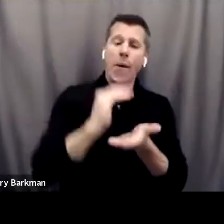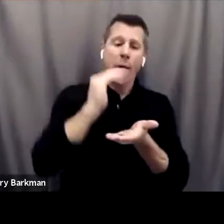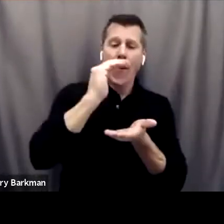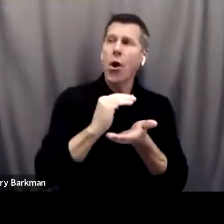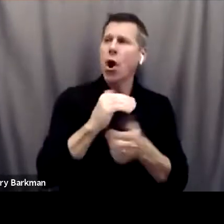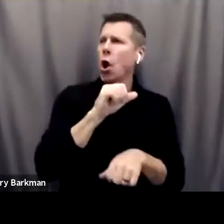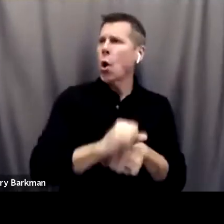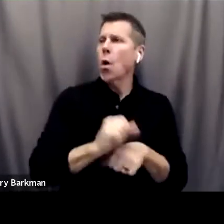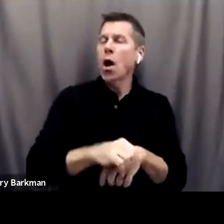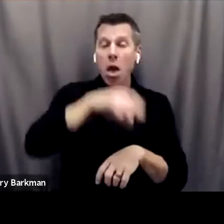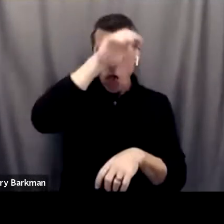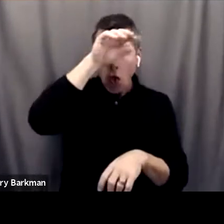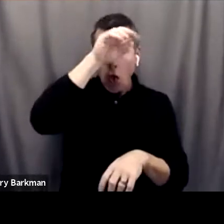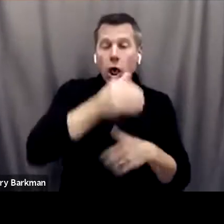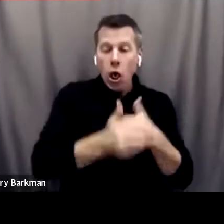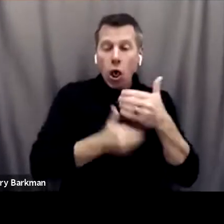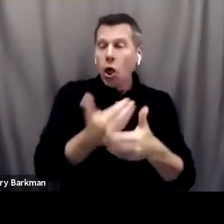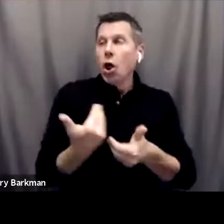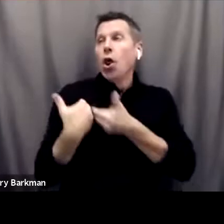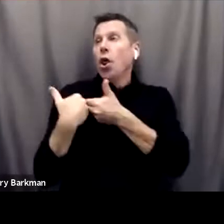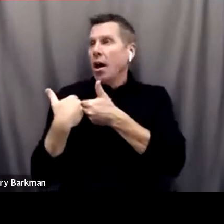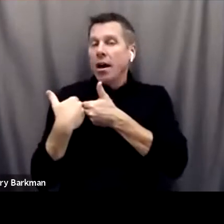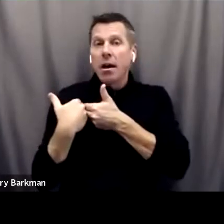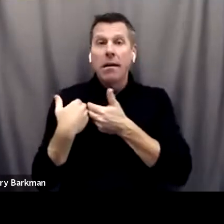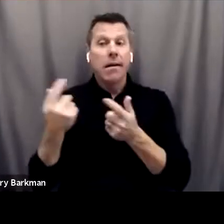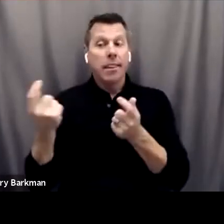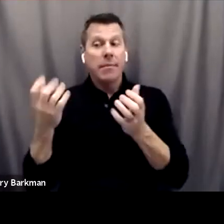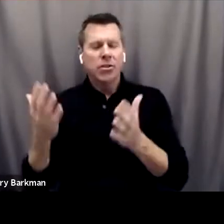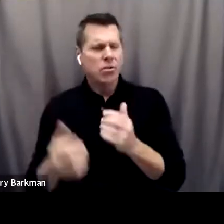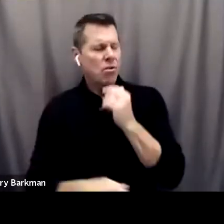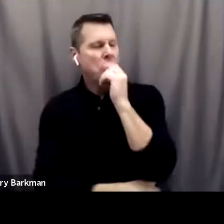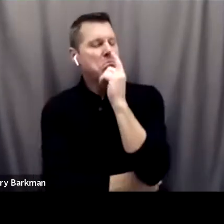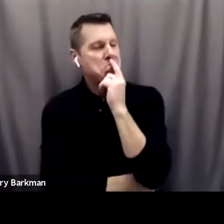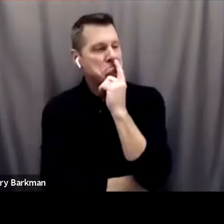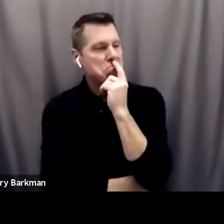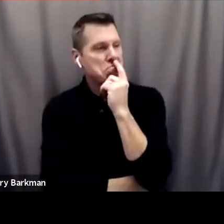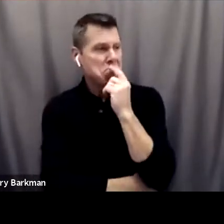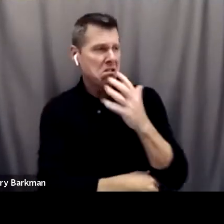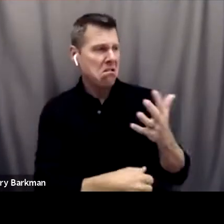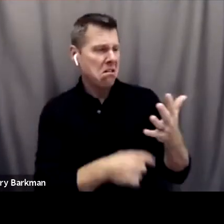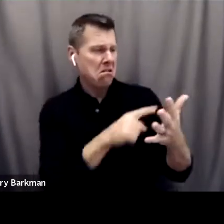that and then the managers job is to listen and understand whether or not that is a possibility and trying to work on ways to